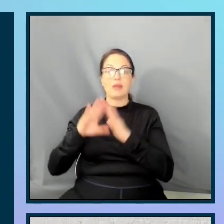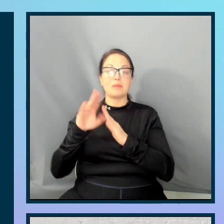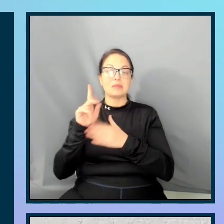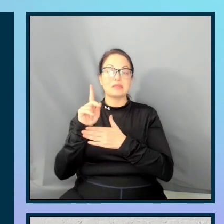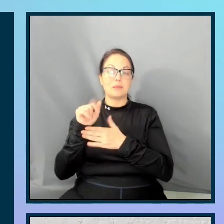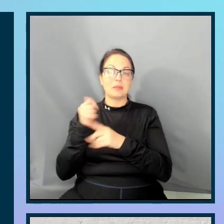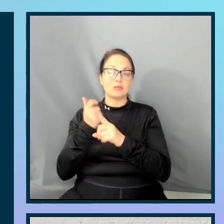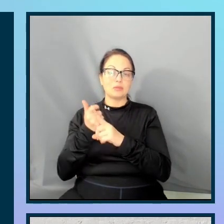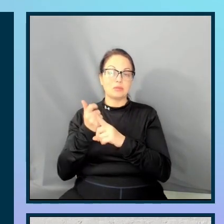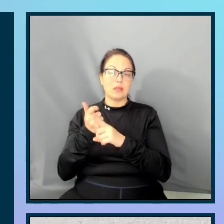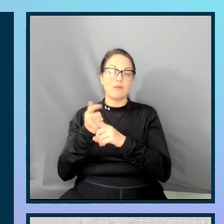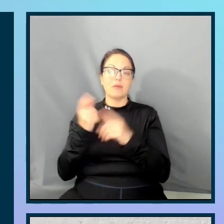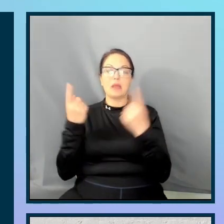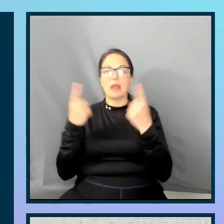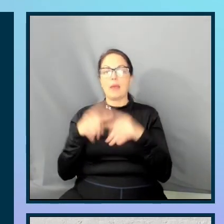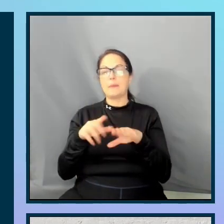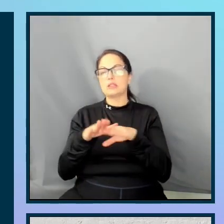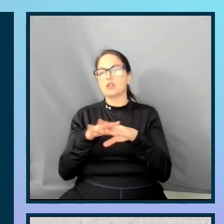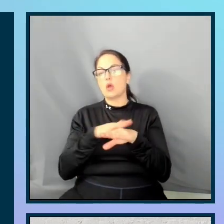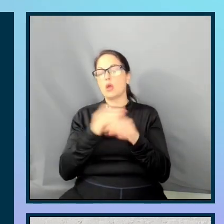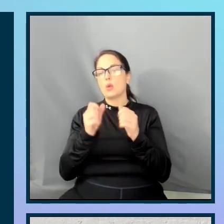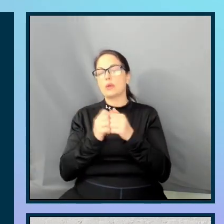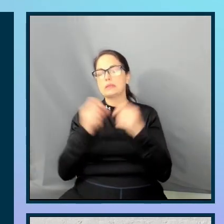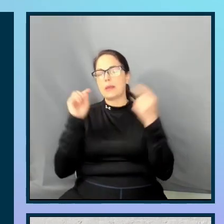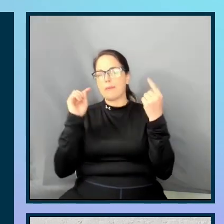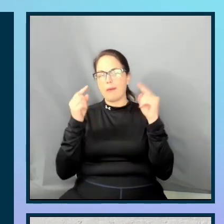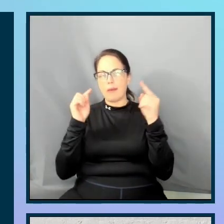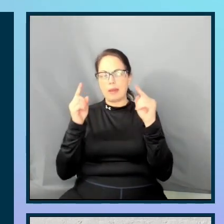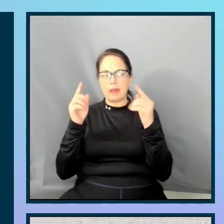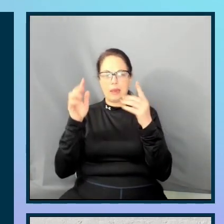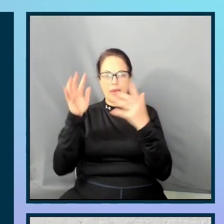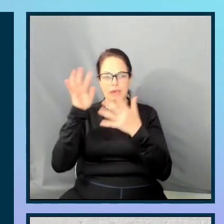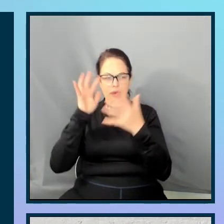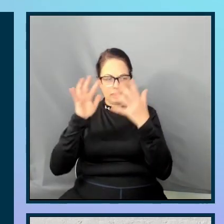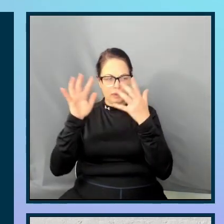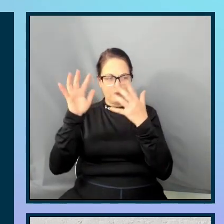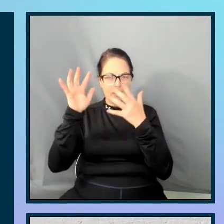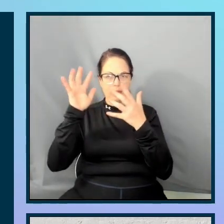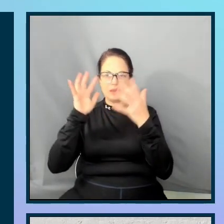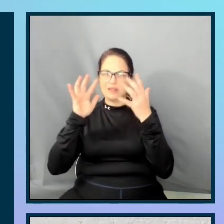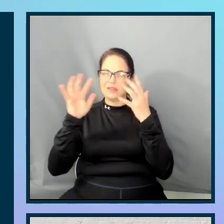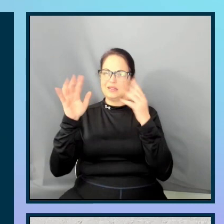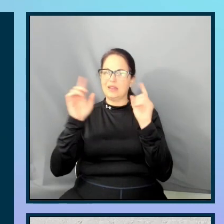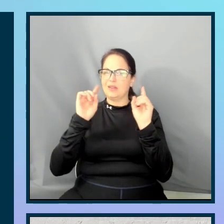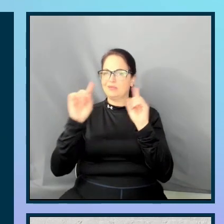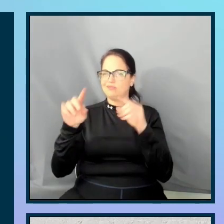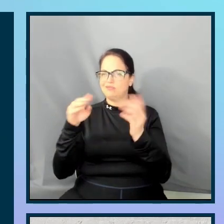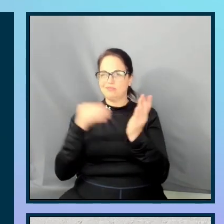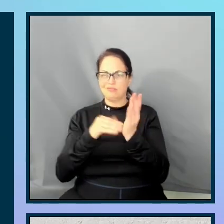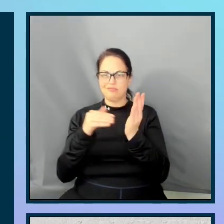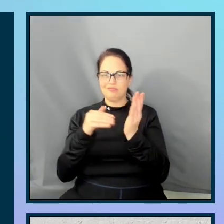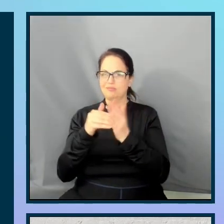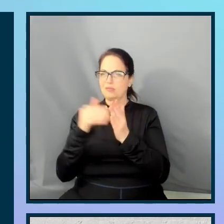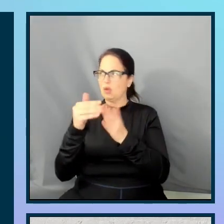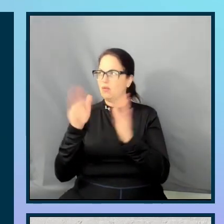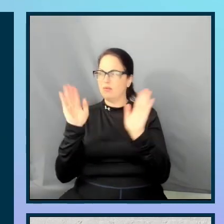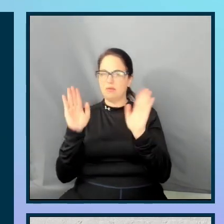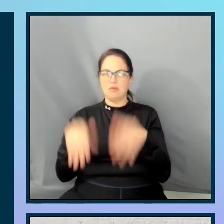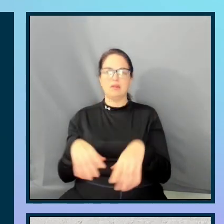It happened slowly with some headaches, dizziness, and puzzling trips to the doctor. They had months of appointments